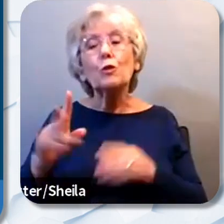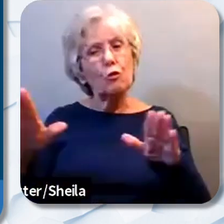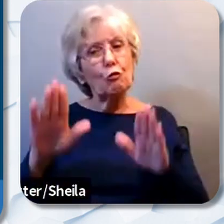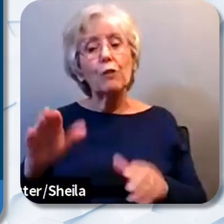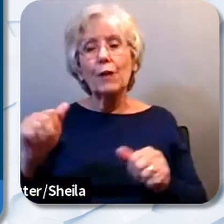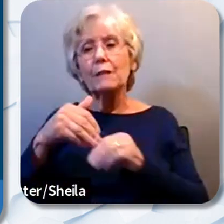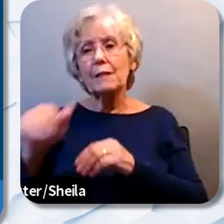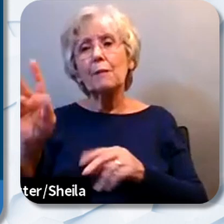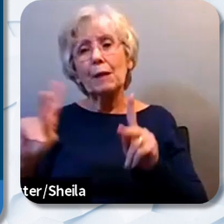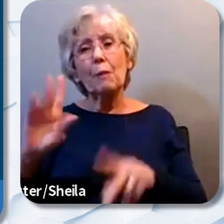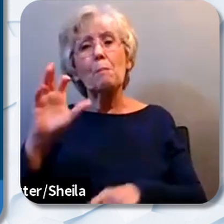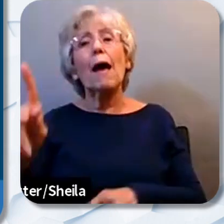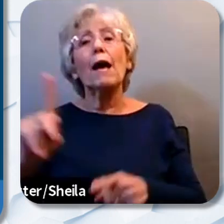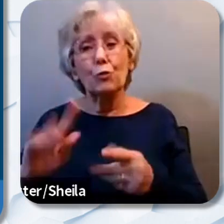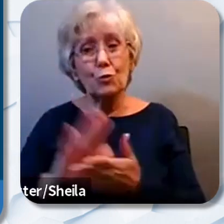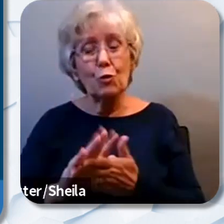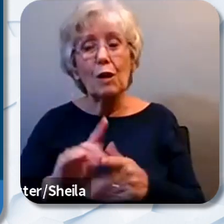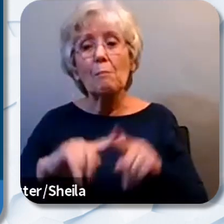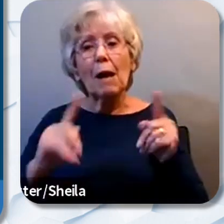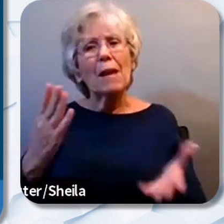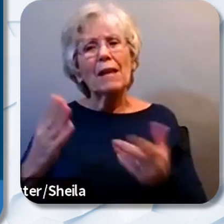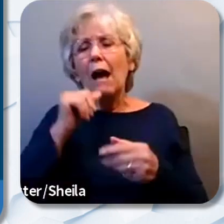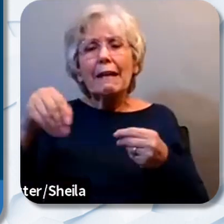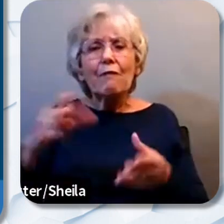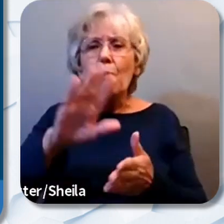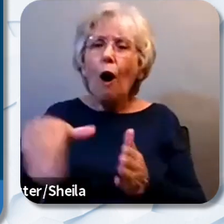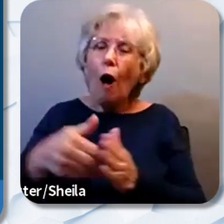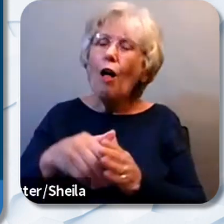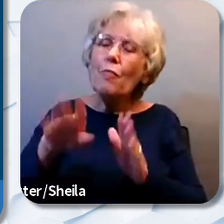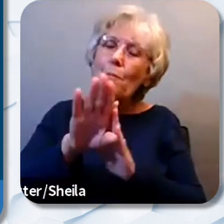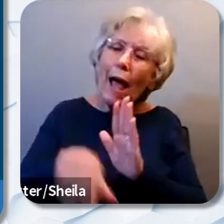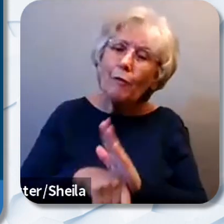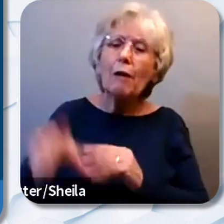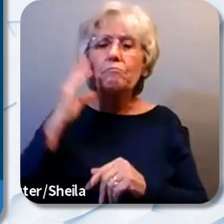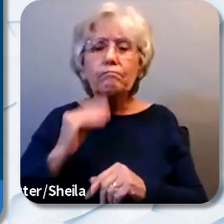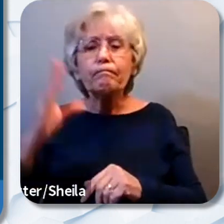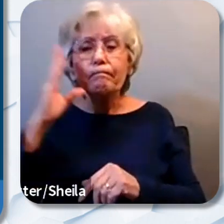but that doesn't necessarily give them all of that background and it's worked really well for us,